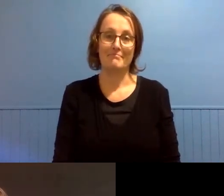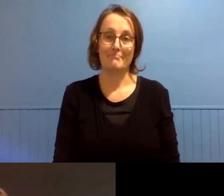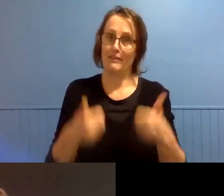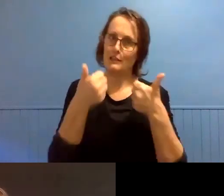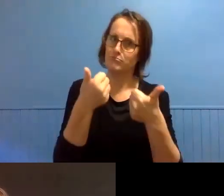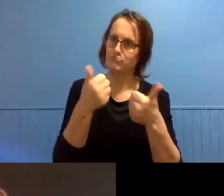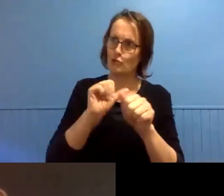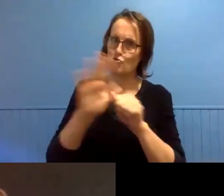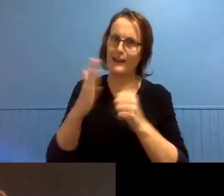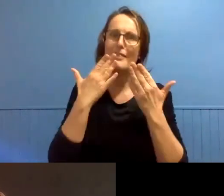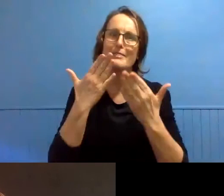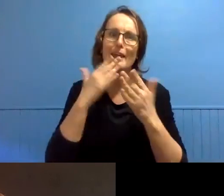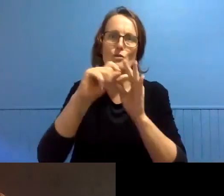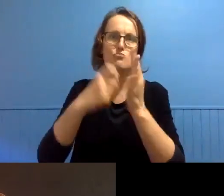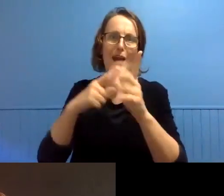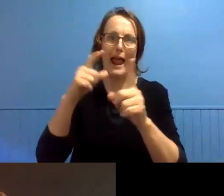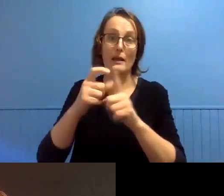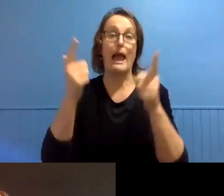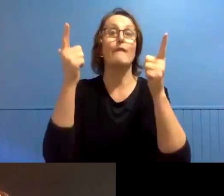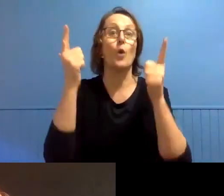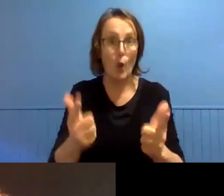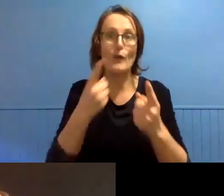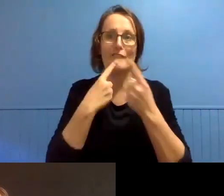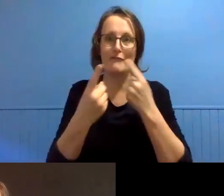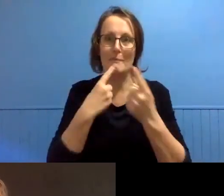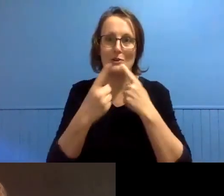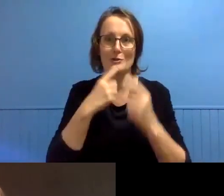much. Boy, there was so much in there. I realise I didn't have my